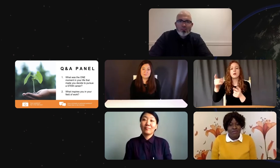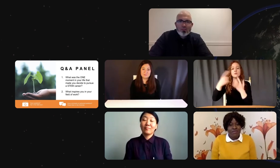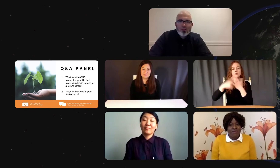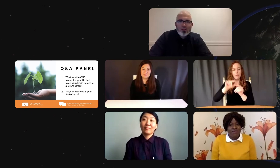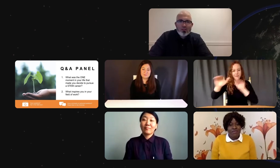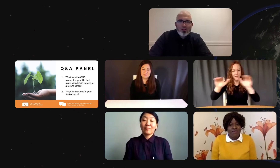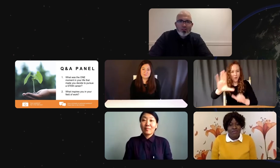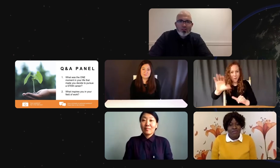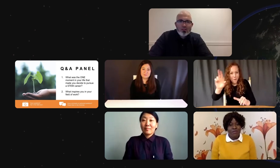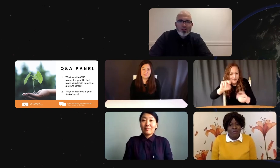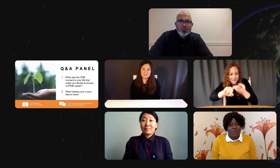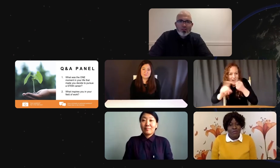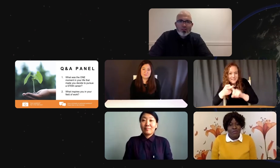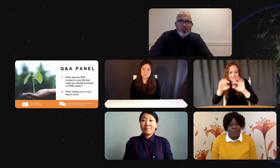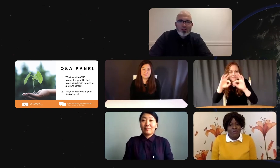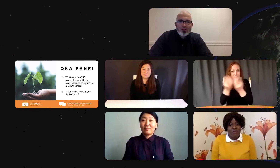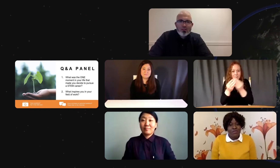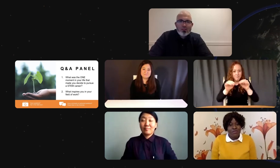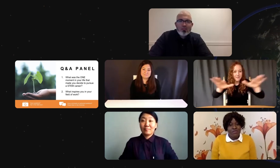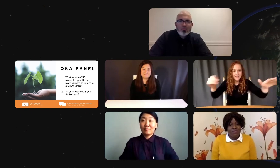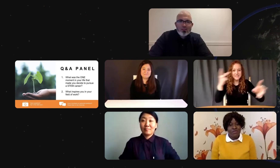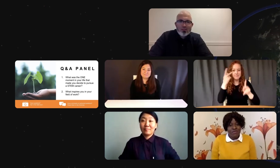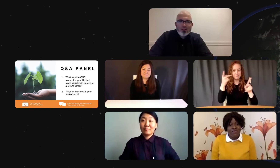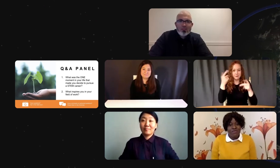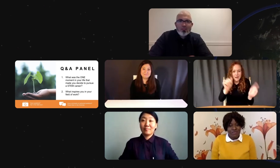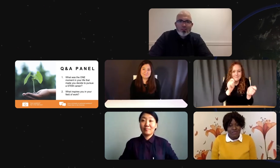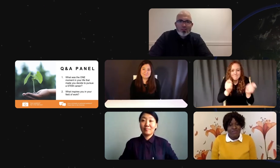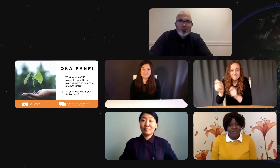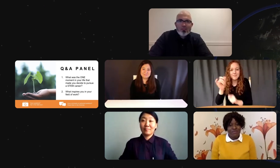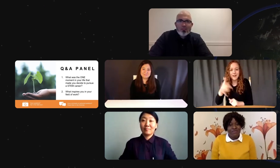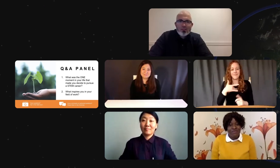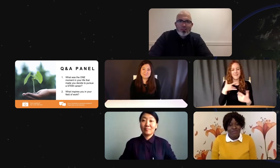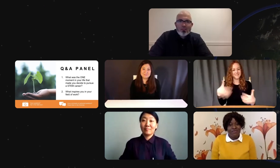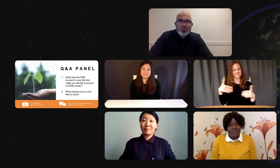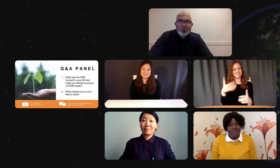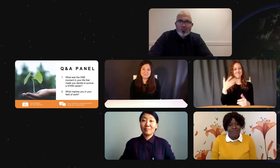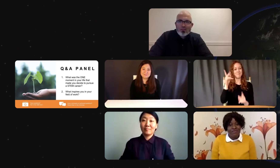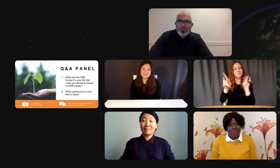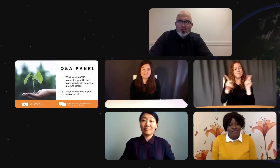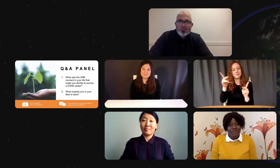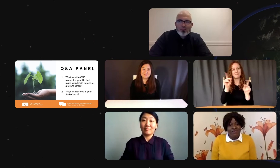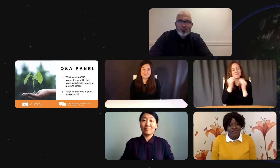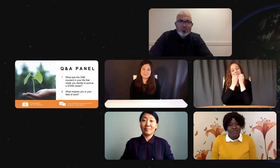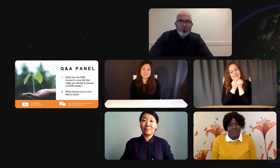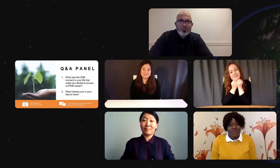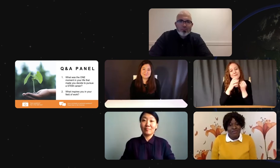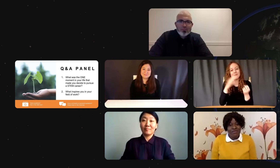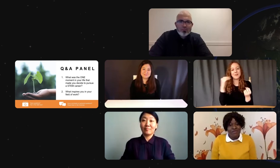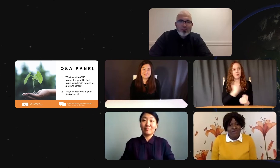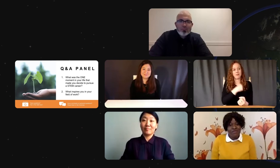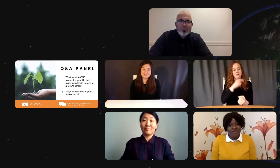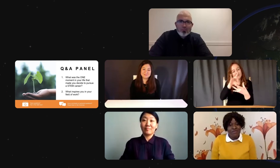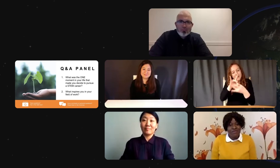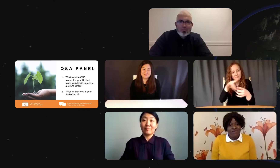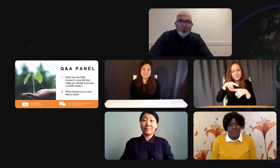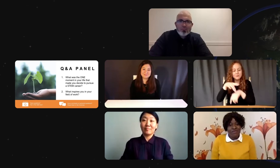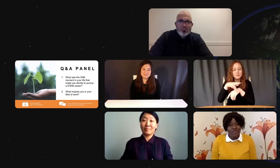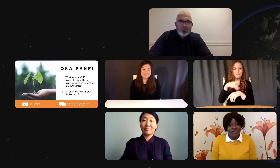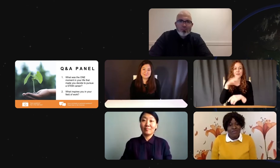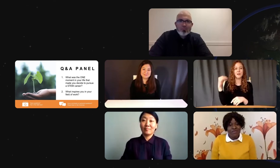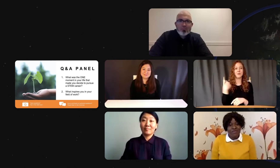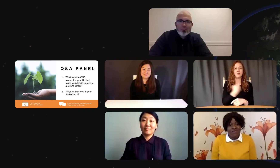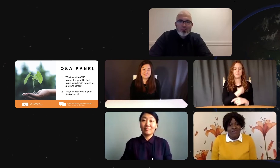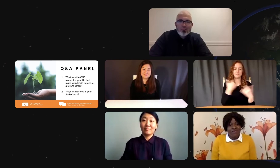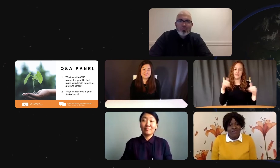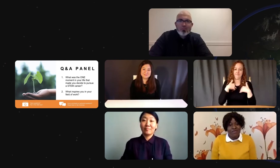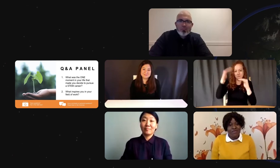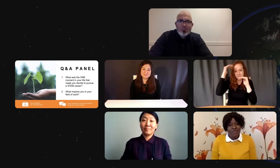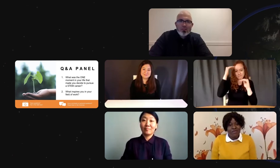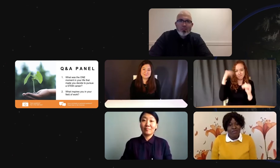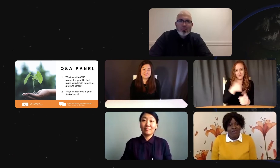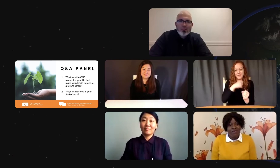If I teach friends and family, they can pass it on to theirs.